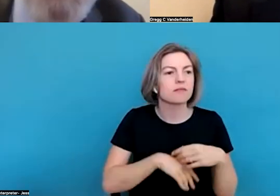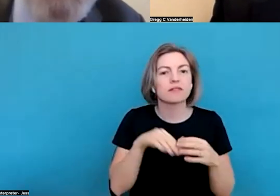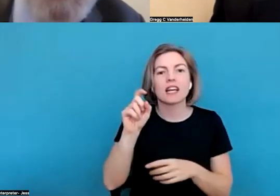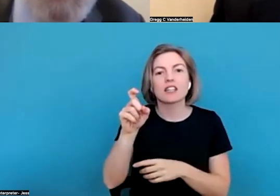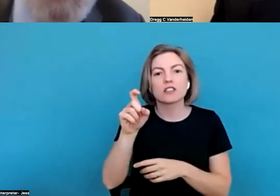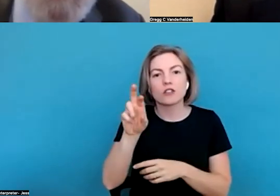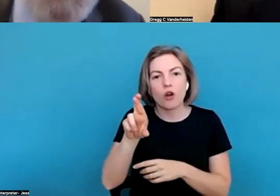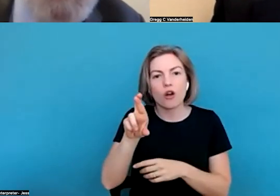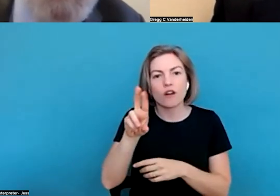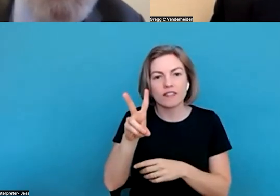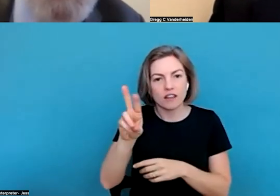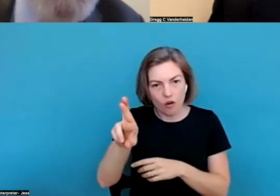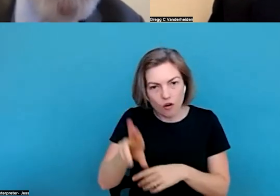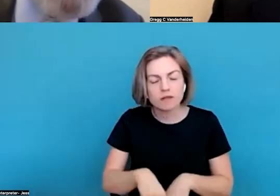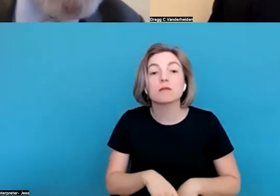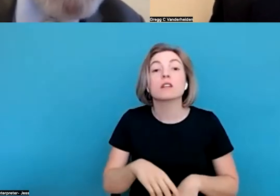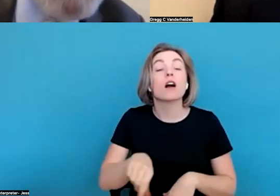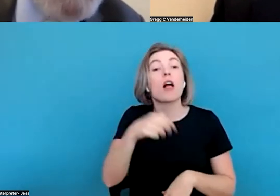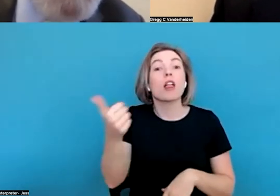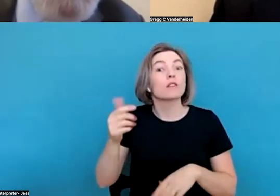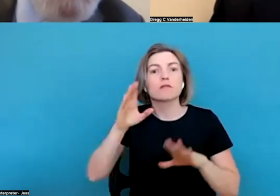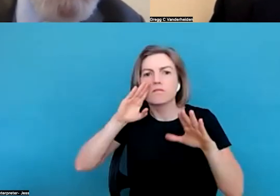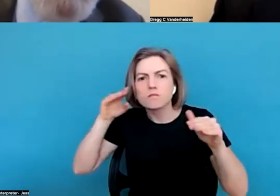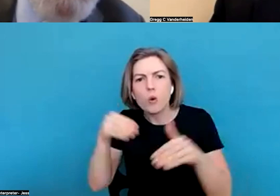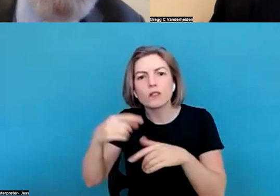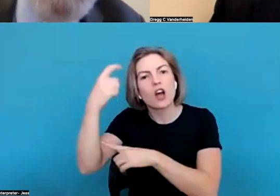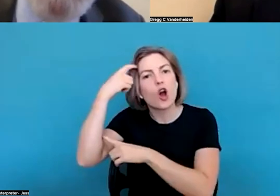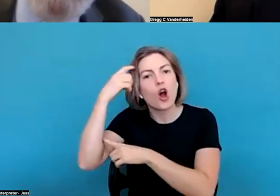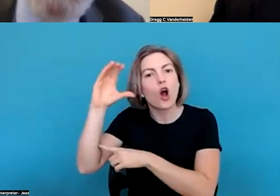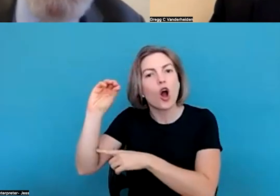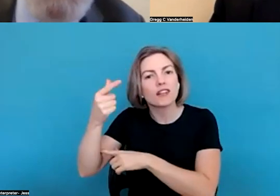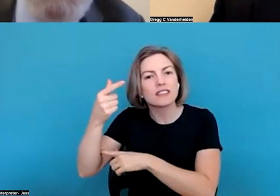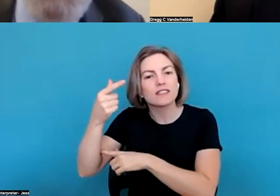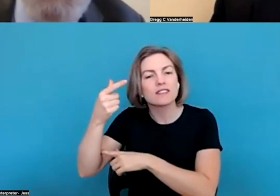there's one just focused on cognitive language and learning disabilities because that's an